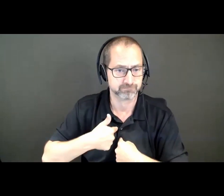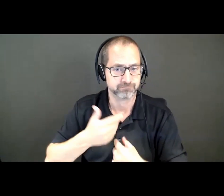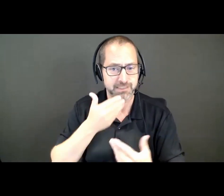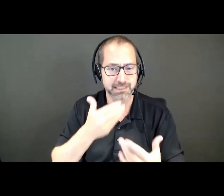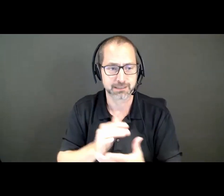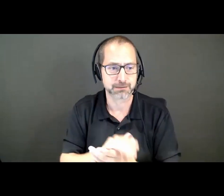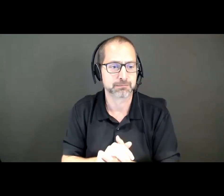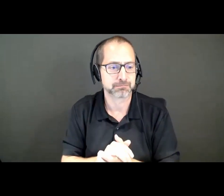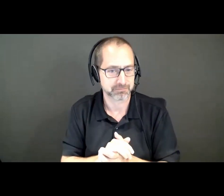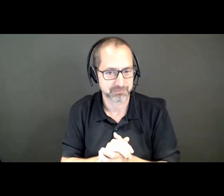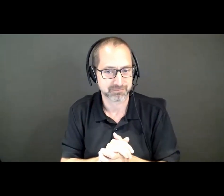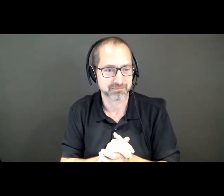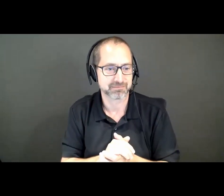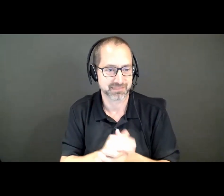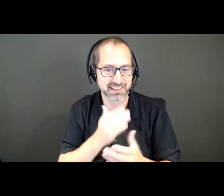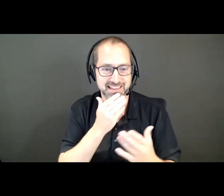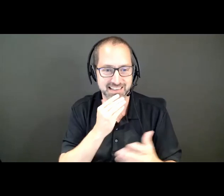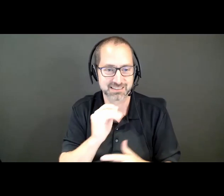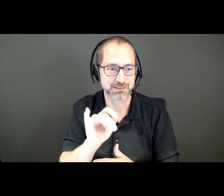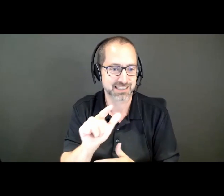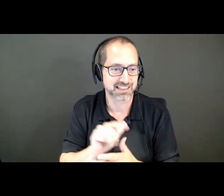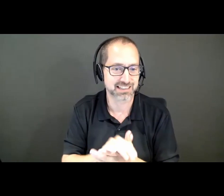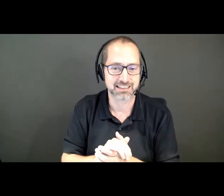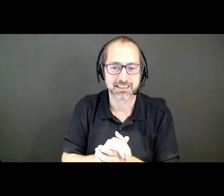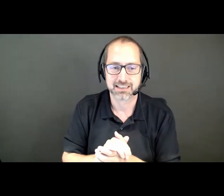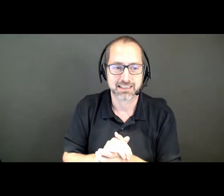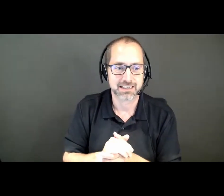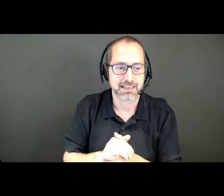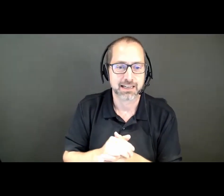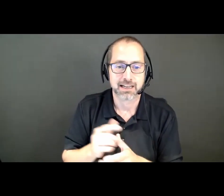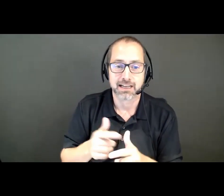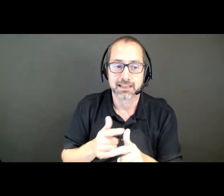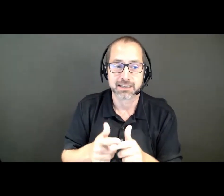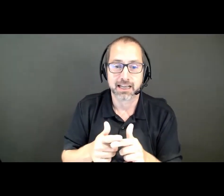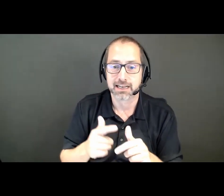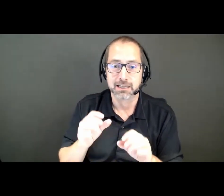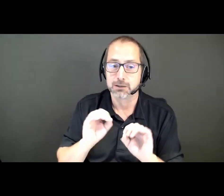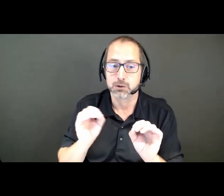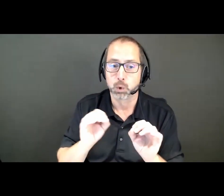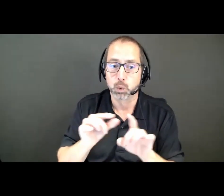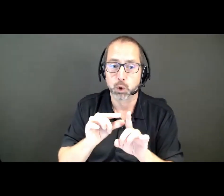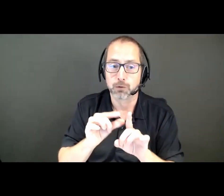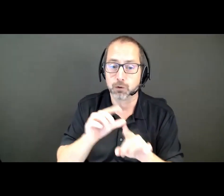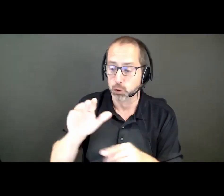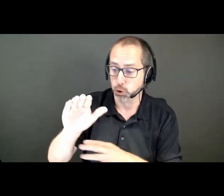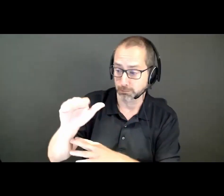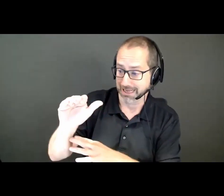(Speaking in Anishinaabeg) Which means “I will see you later.” There is no word for goodbye in Anishinaabeg. >> DR. JEN RINALDI: